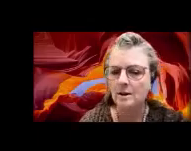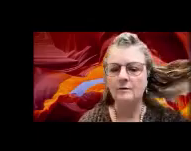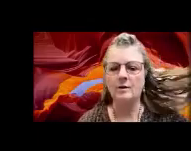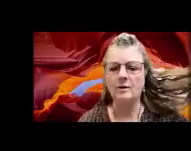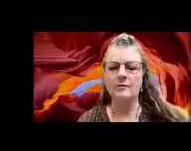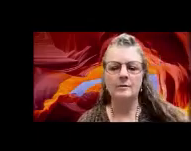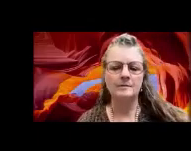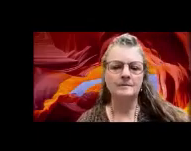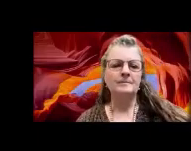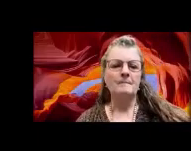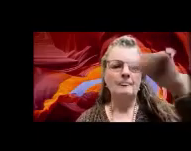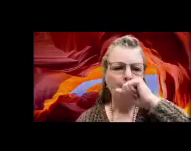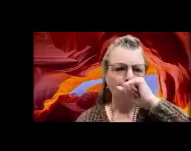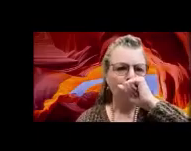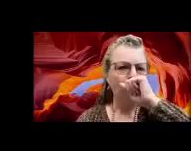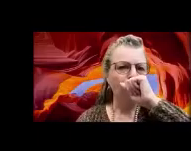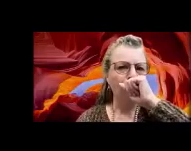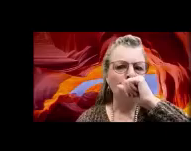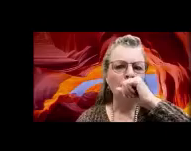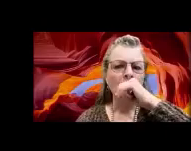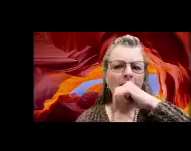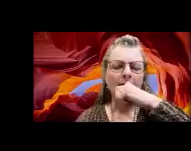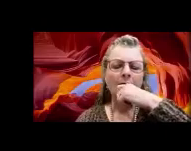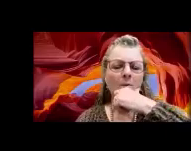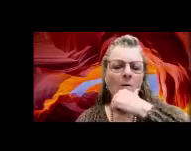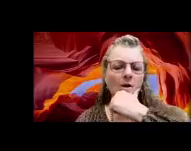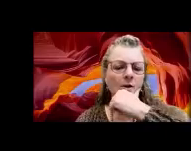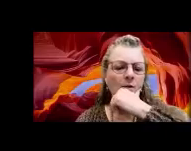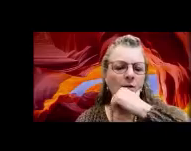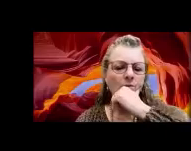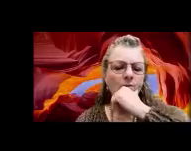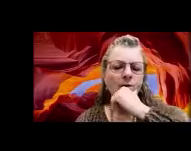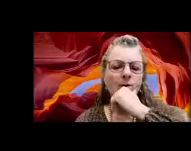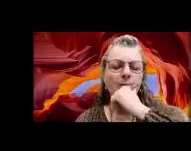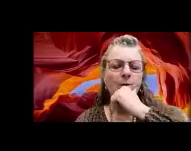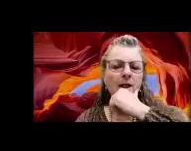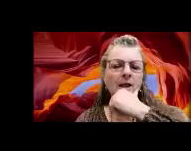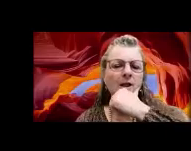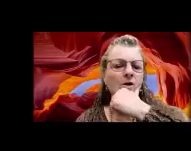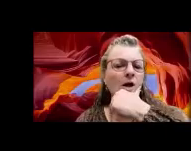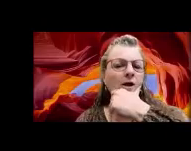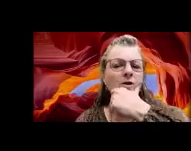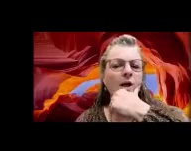to give her comfort. Also the bullying you're you're not